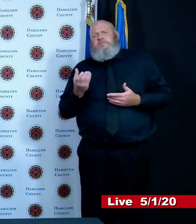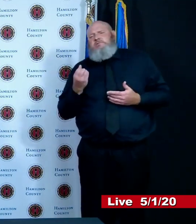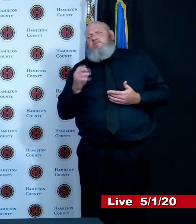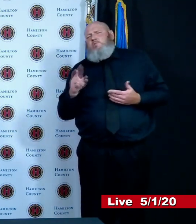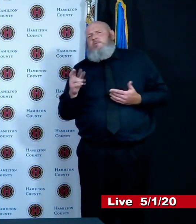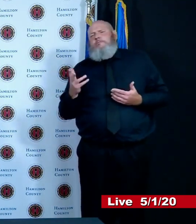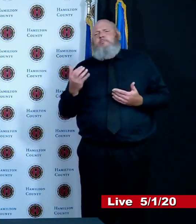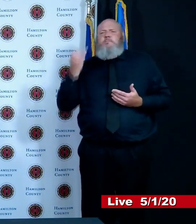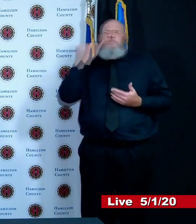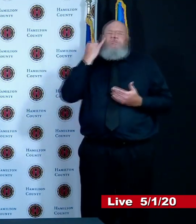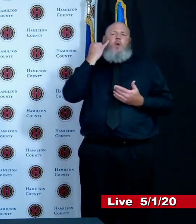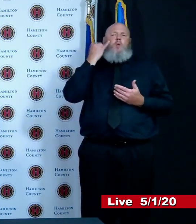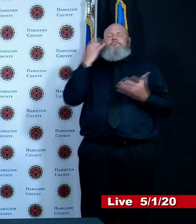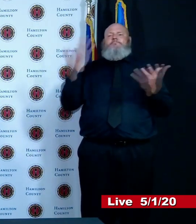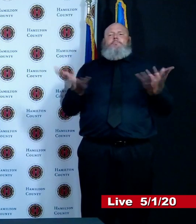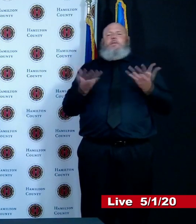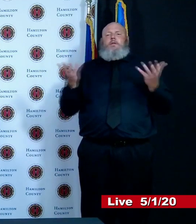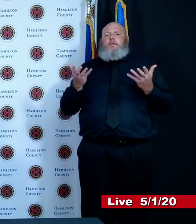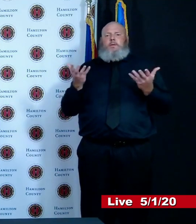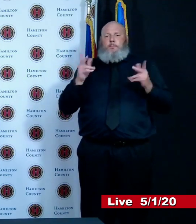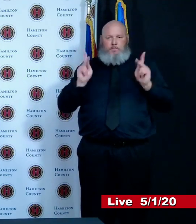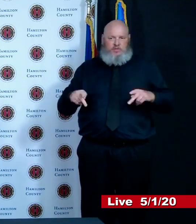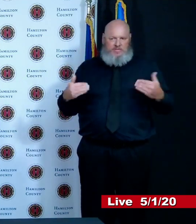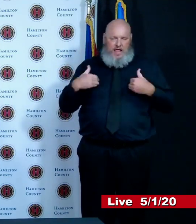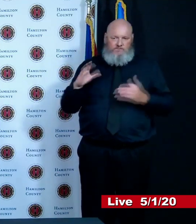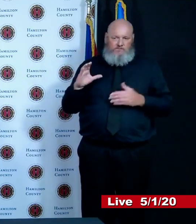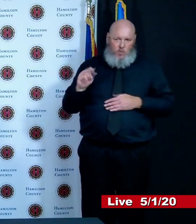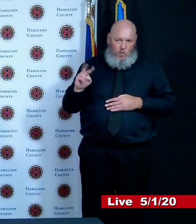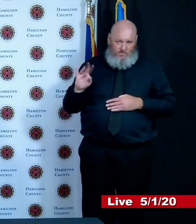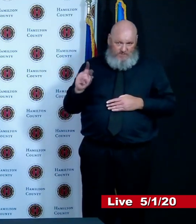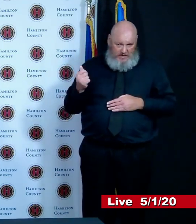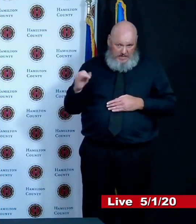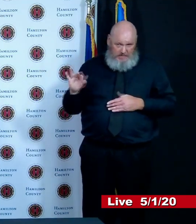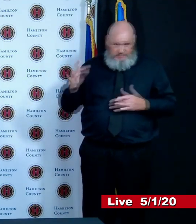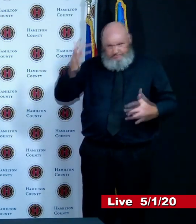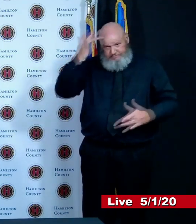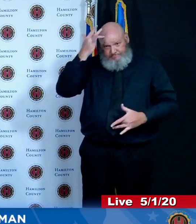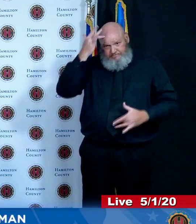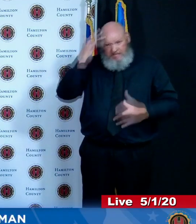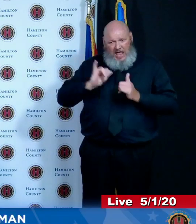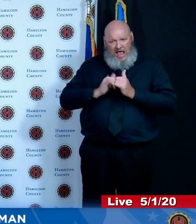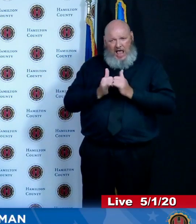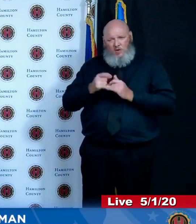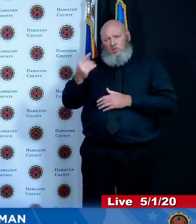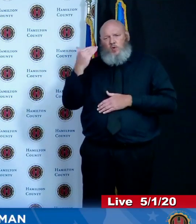contact and how long is on average each individual case so generally the average